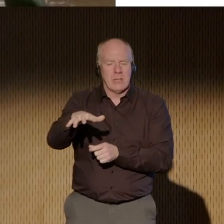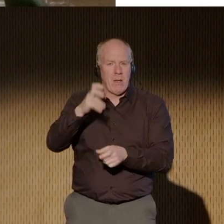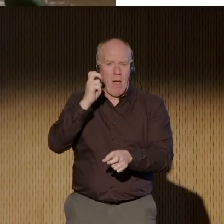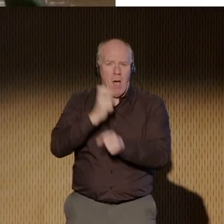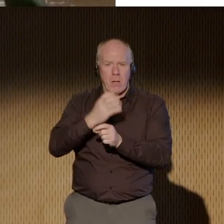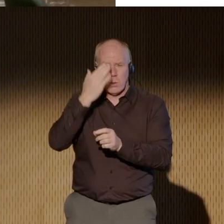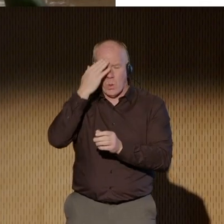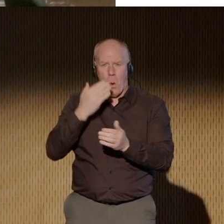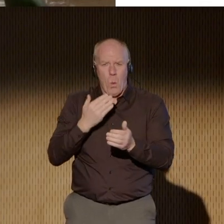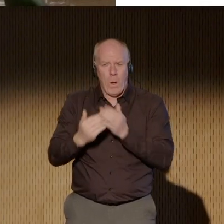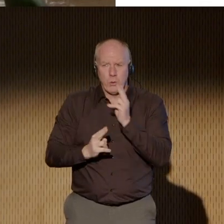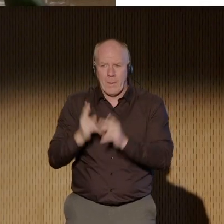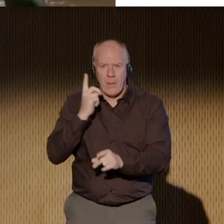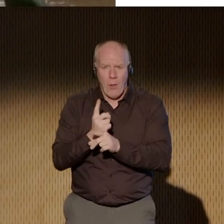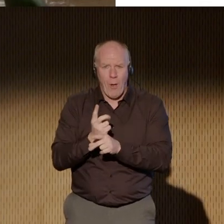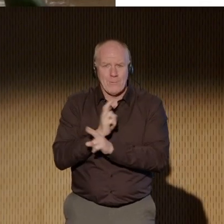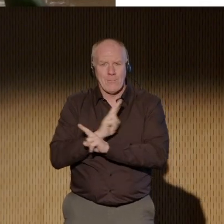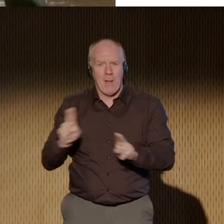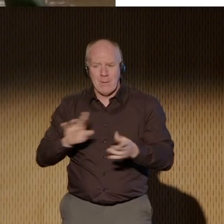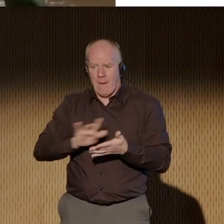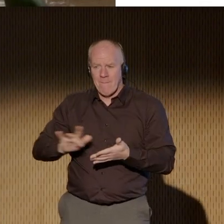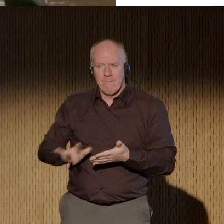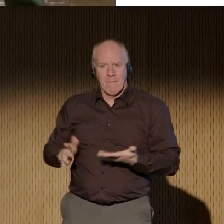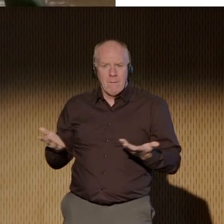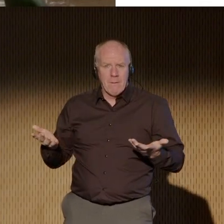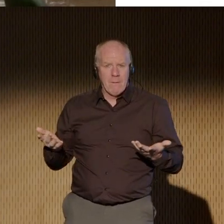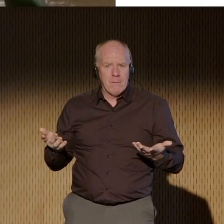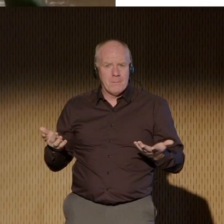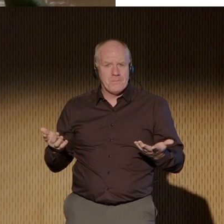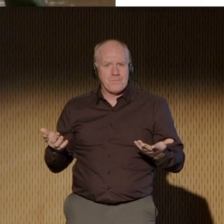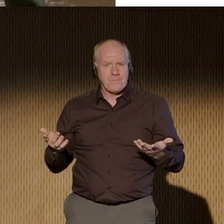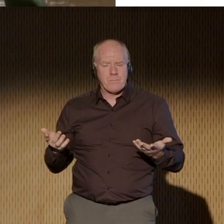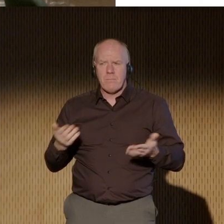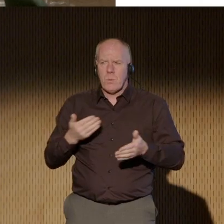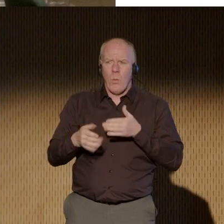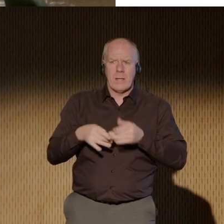of what should be included and what shouldn’t, and what is actually creating that issue in the end.